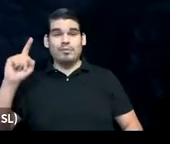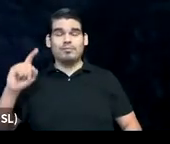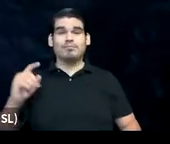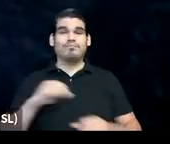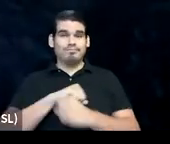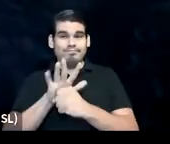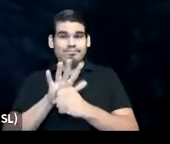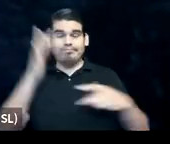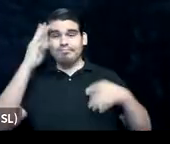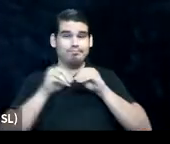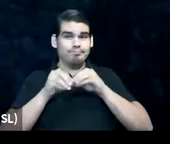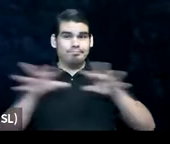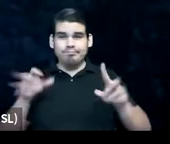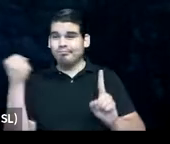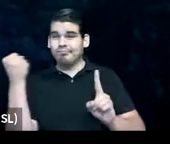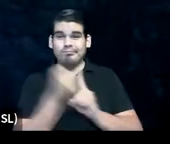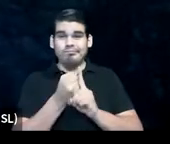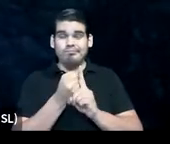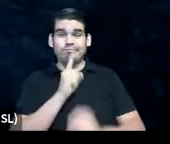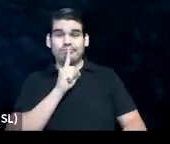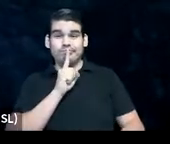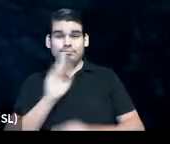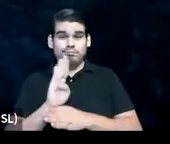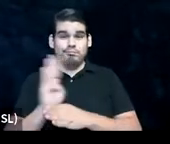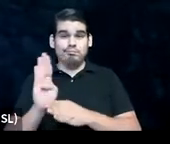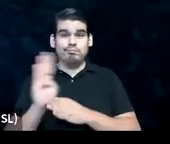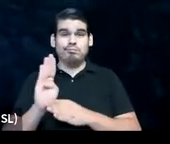believe on the biggest factors, is that a lot of students. They're not comfortable probably like